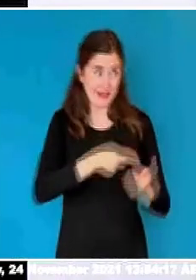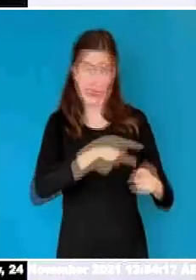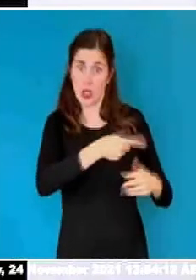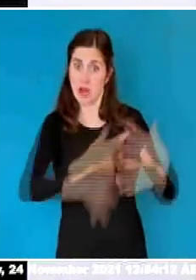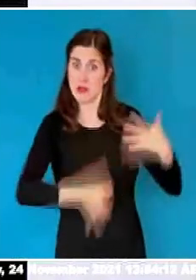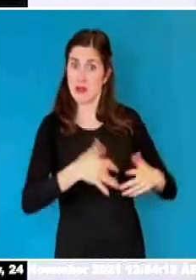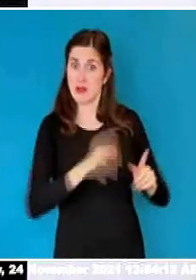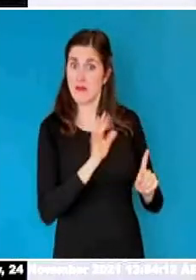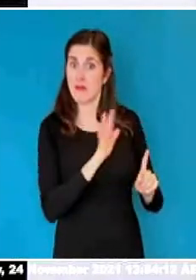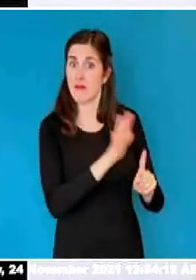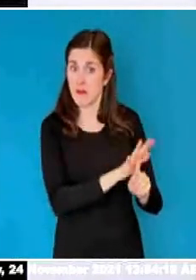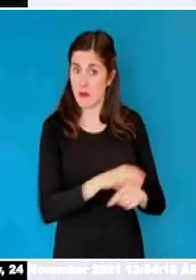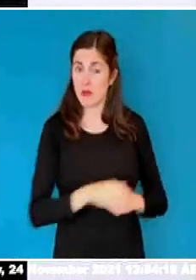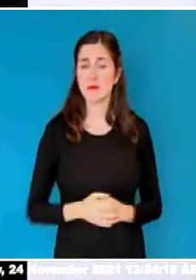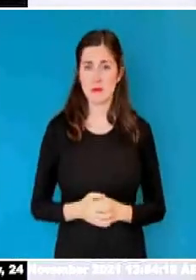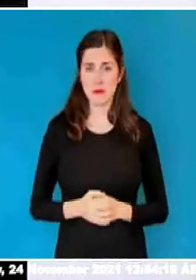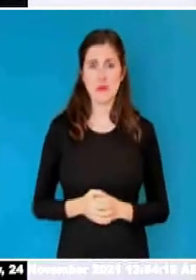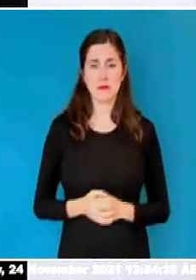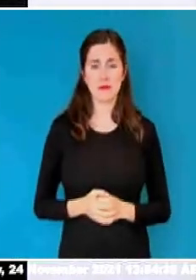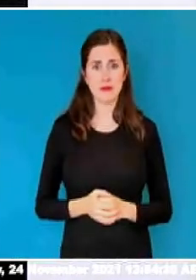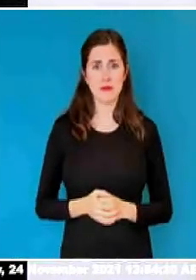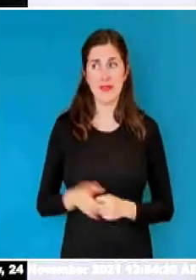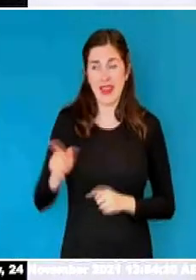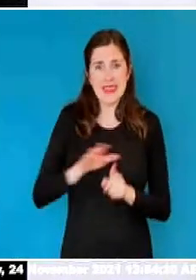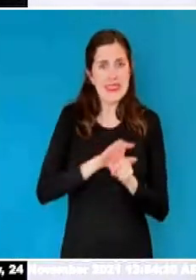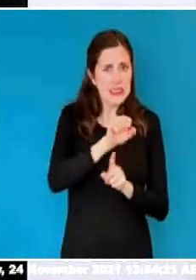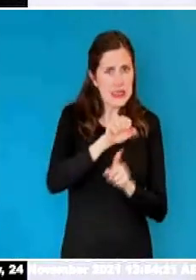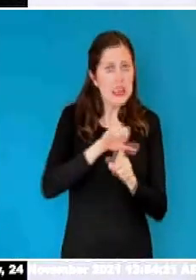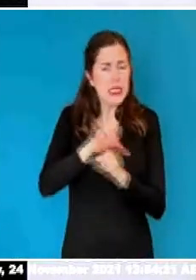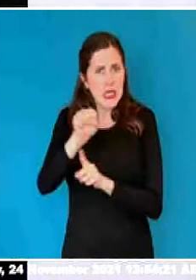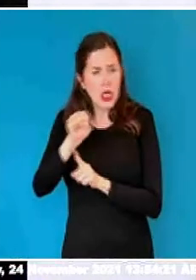So the identification of these risks raised two important issues.